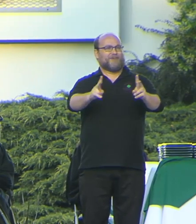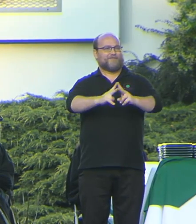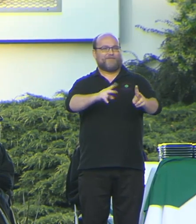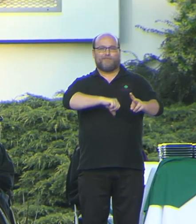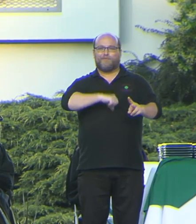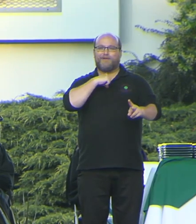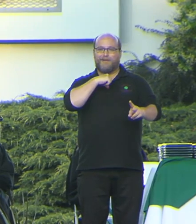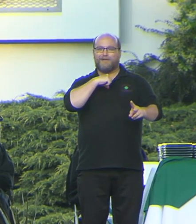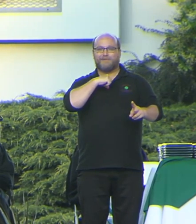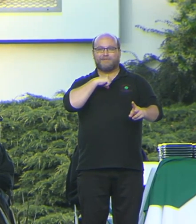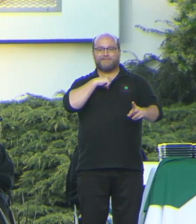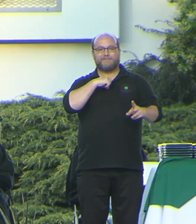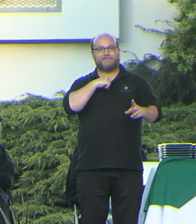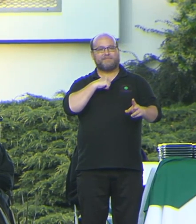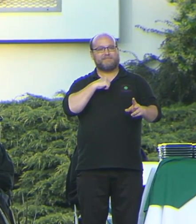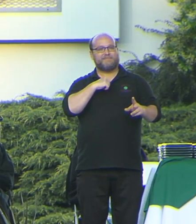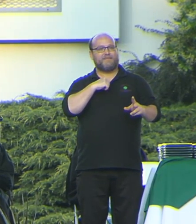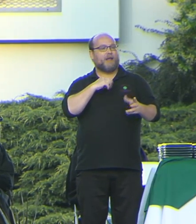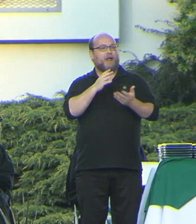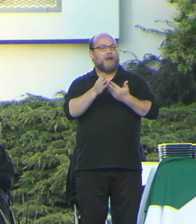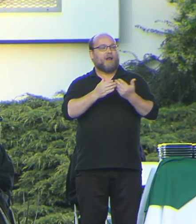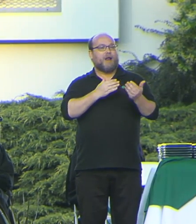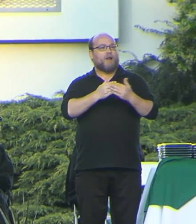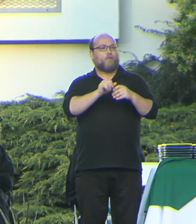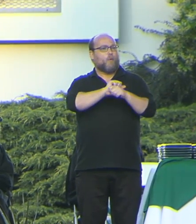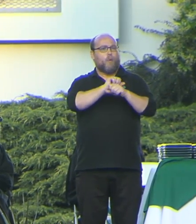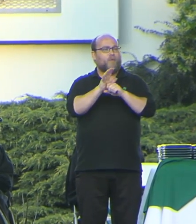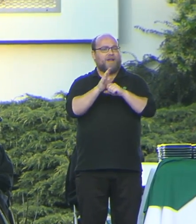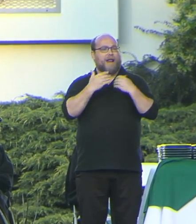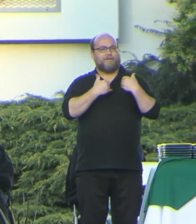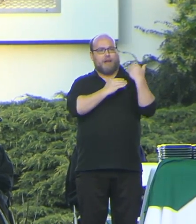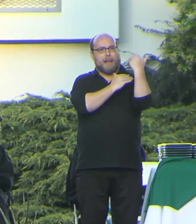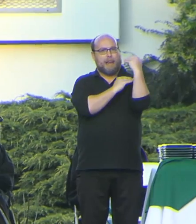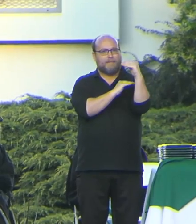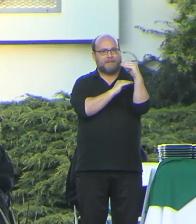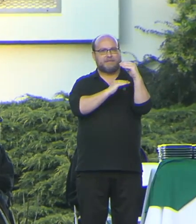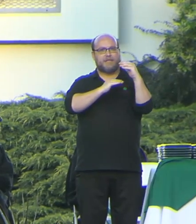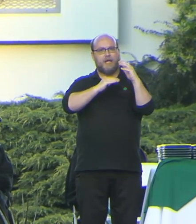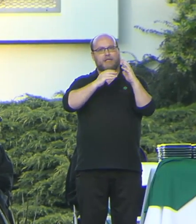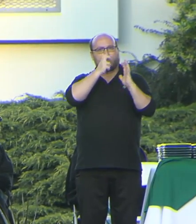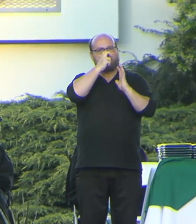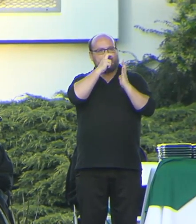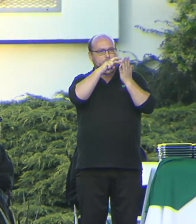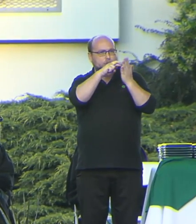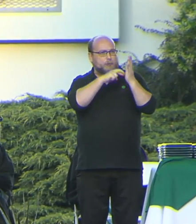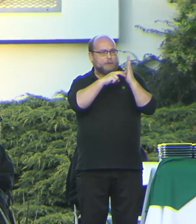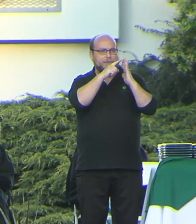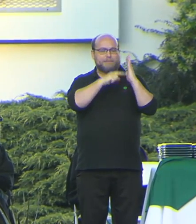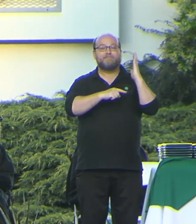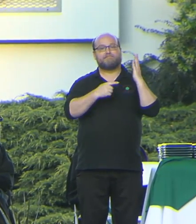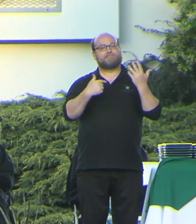And with all the restrictions and limitations that COVID has presented. I'll be your emcee this evening.